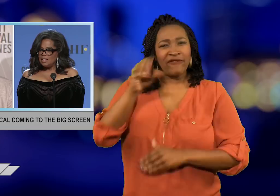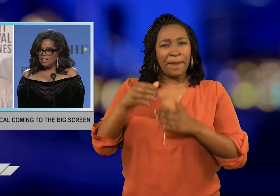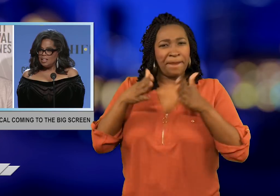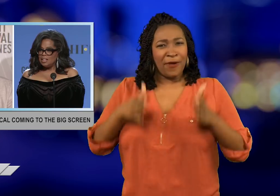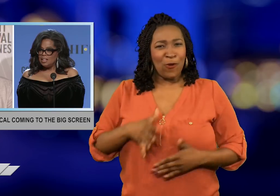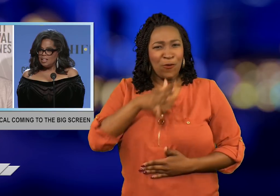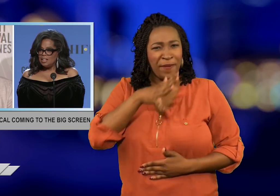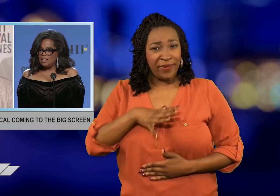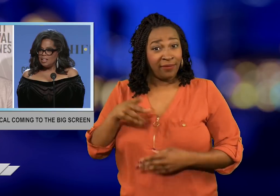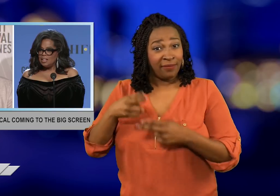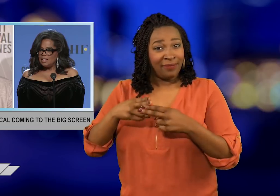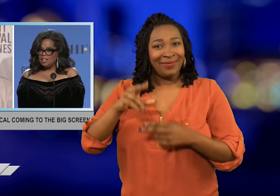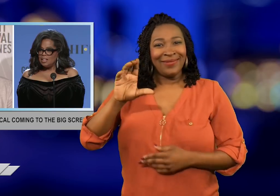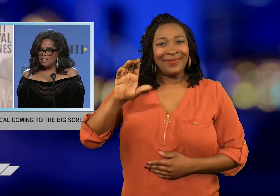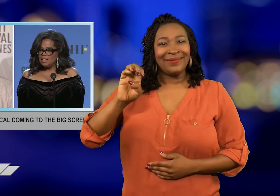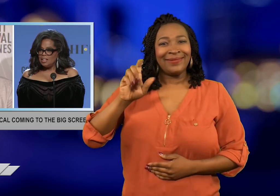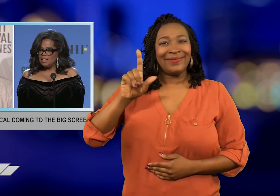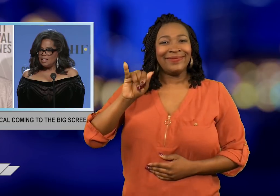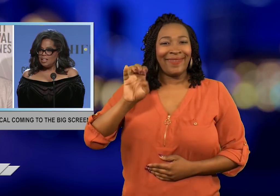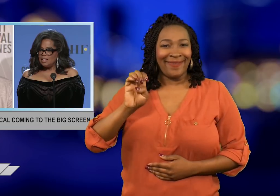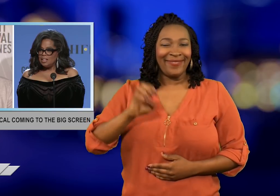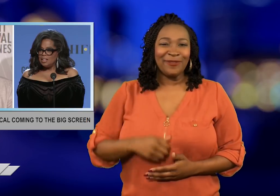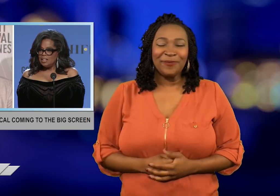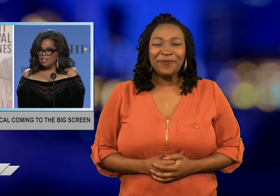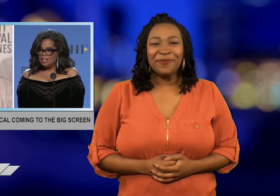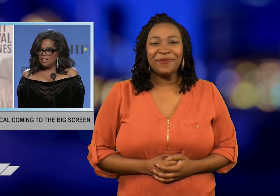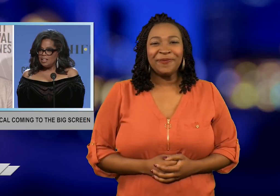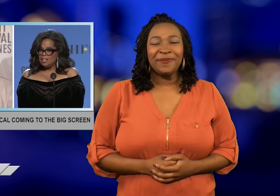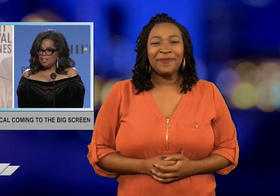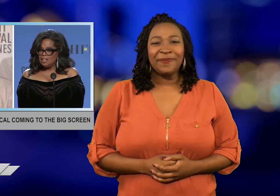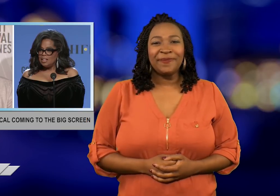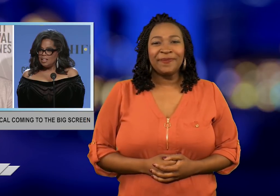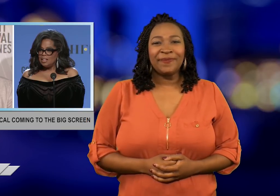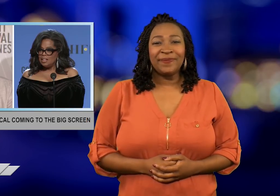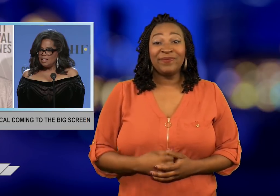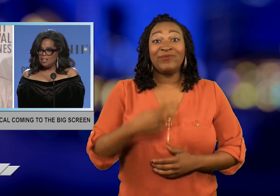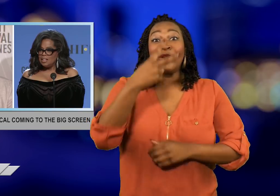African-American woman named Celie.